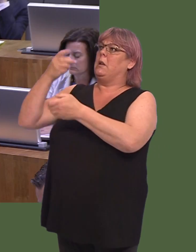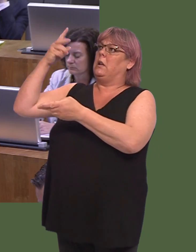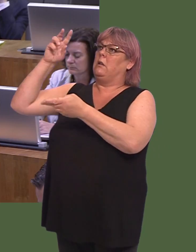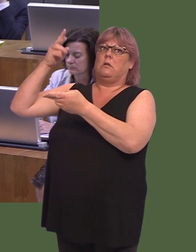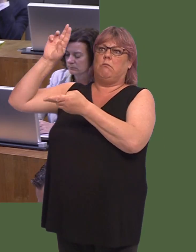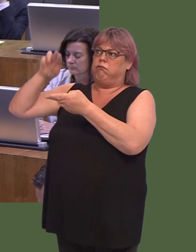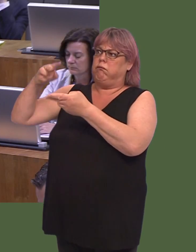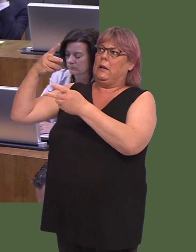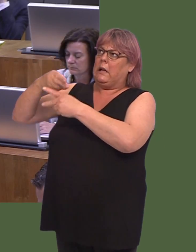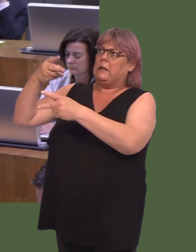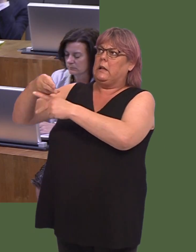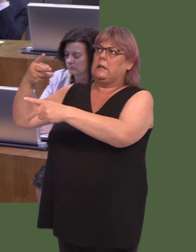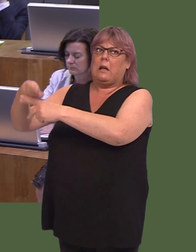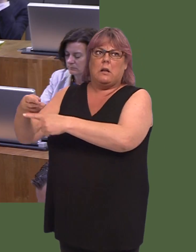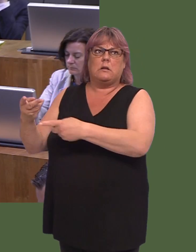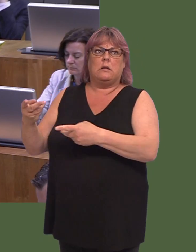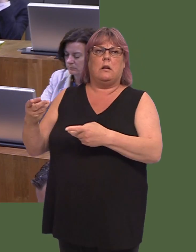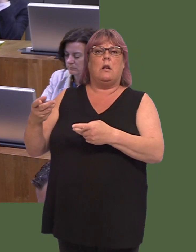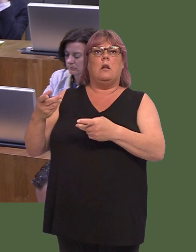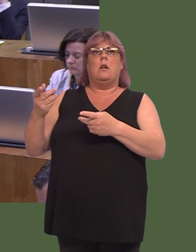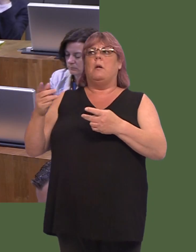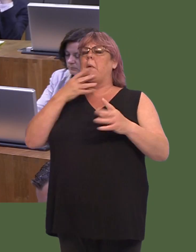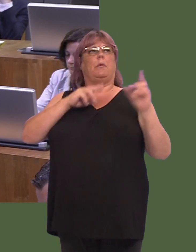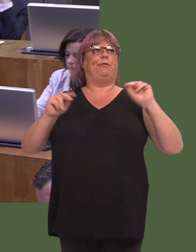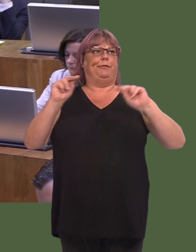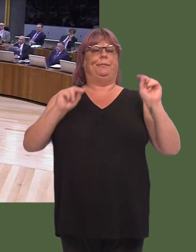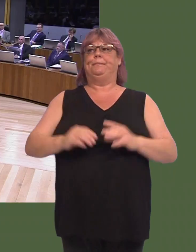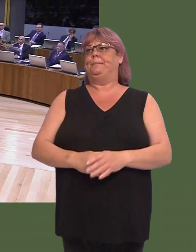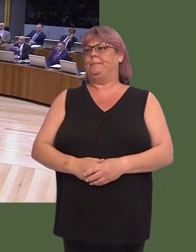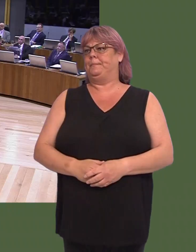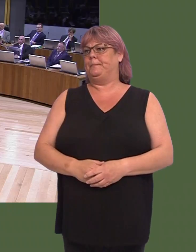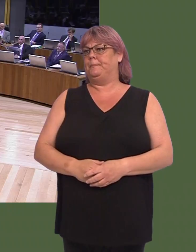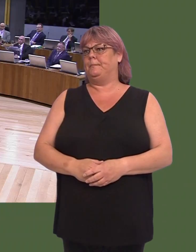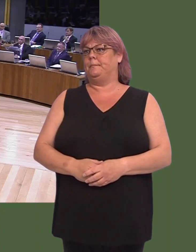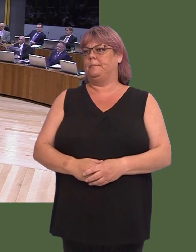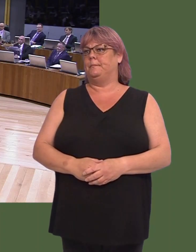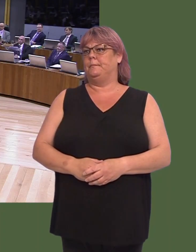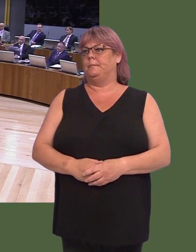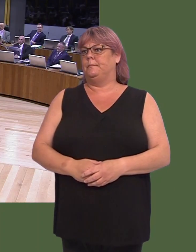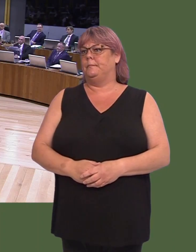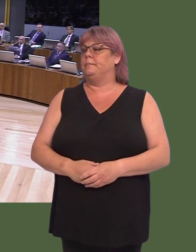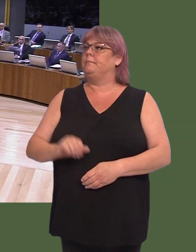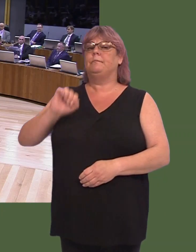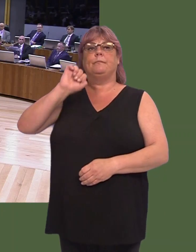Well, they can moan about it, but it's despite the austerity that has been put in place by